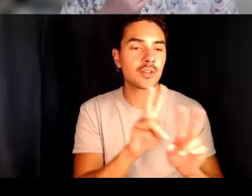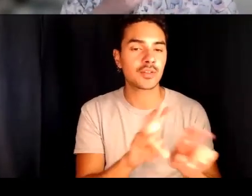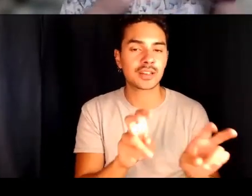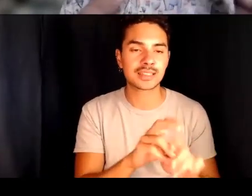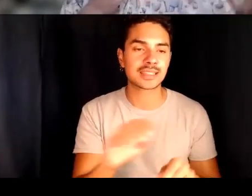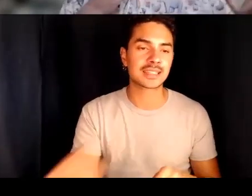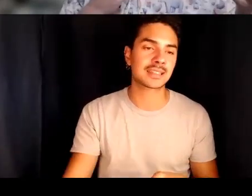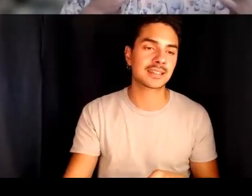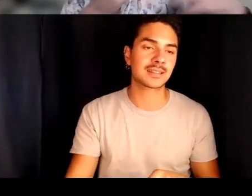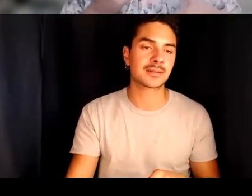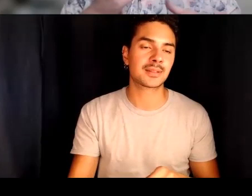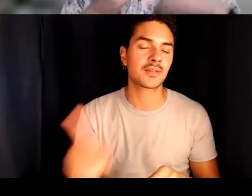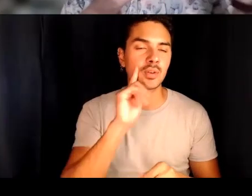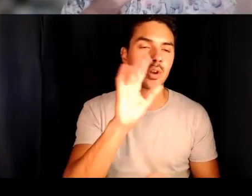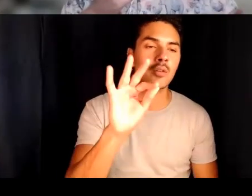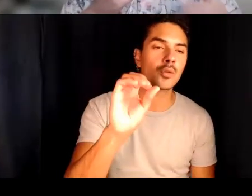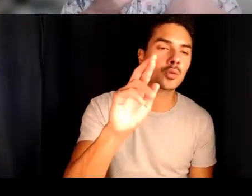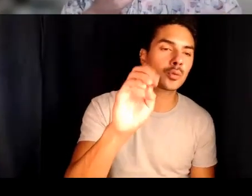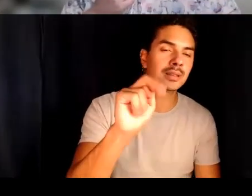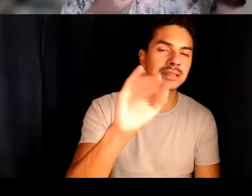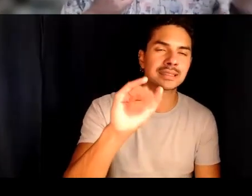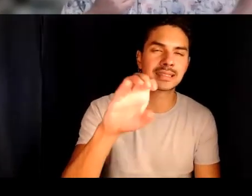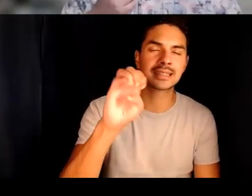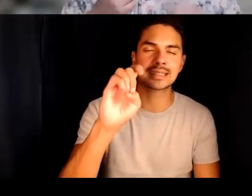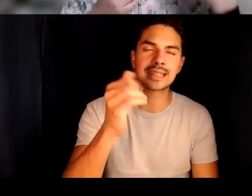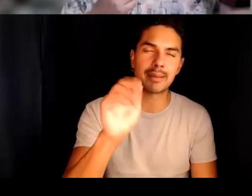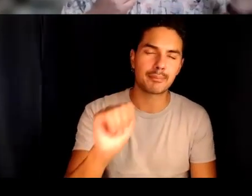And if you're working with somebody long term on resources